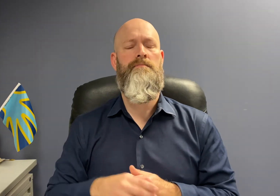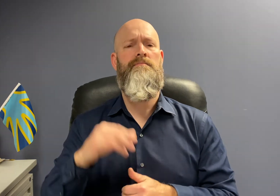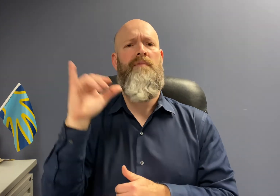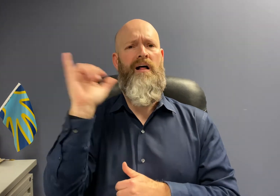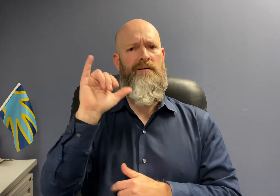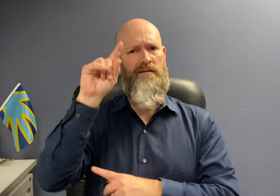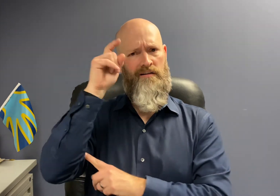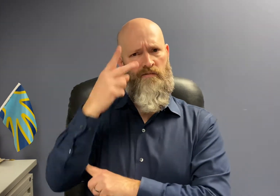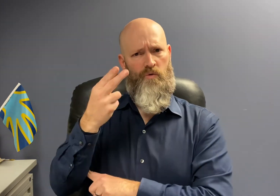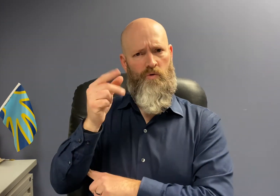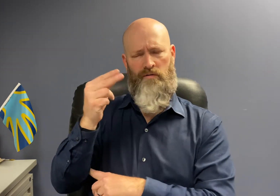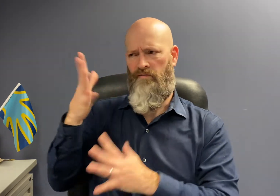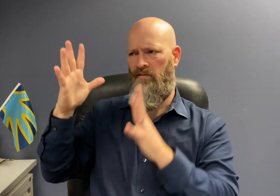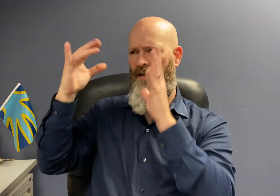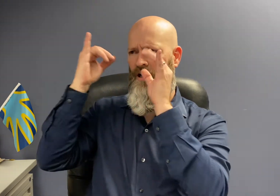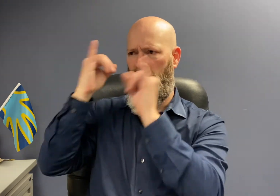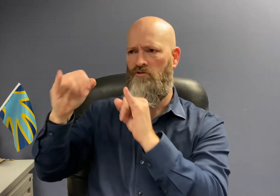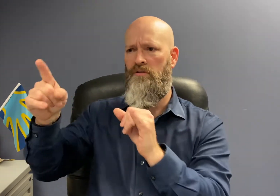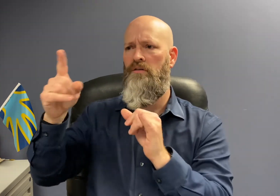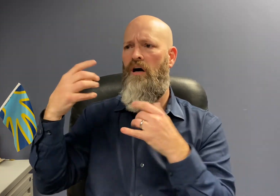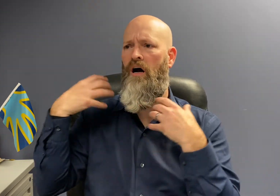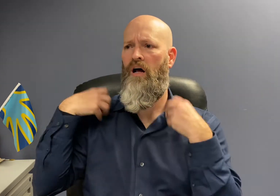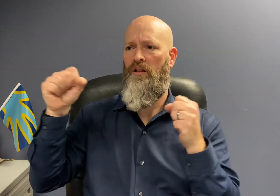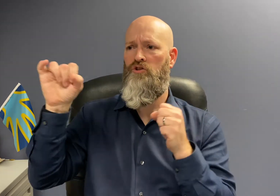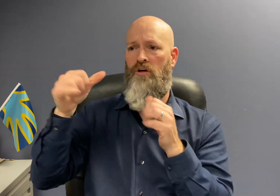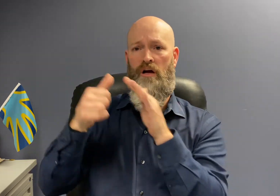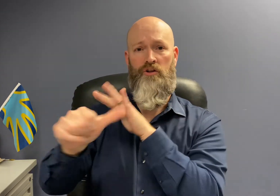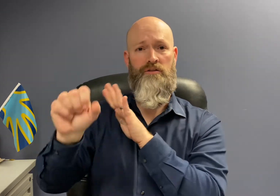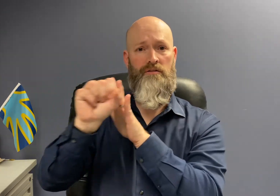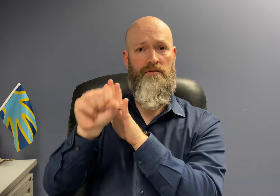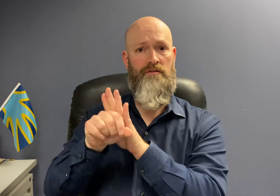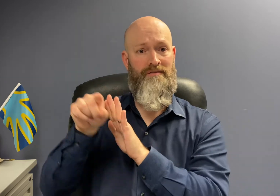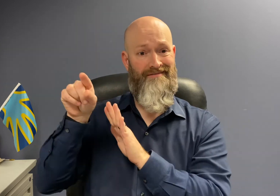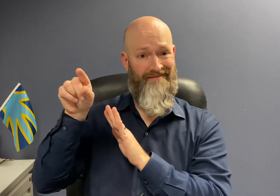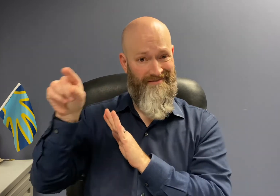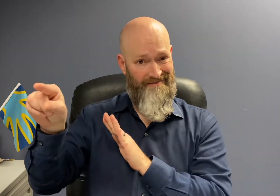Governor Hogan has also issued a directive requiring state health carriers